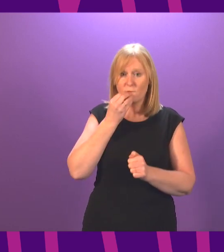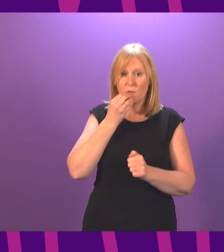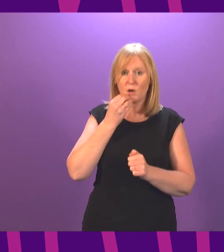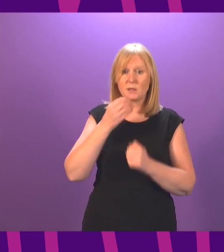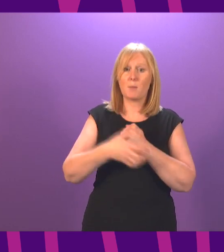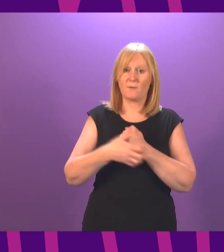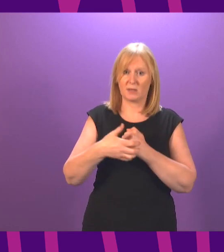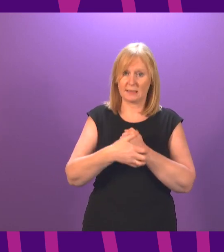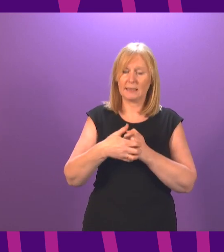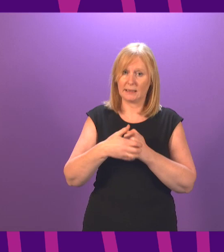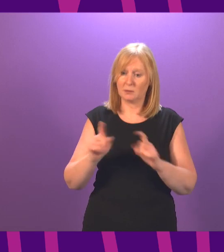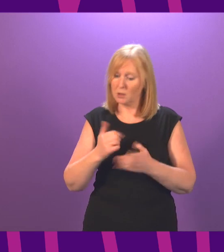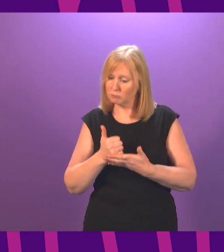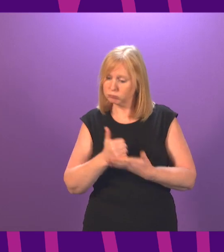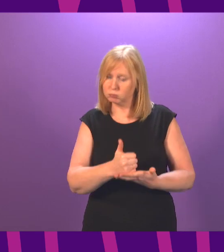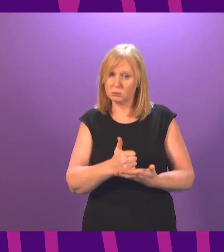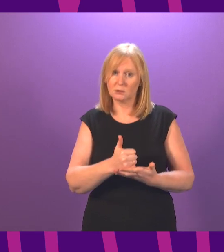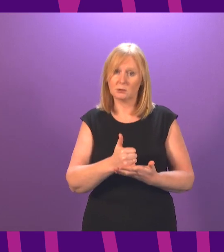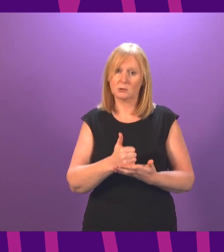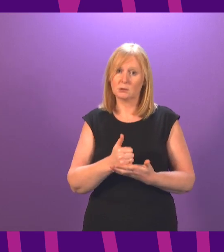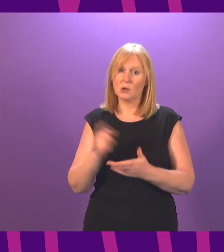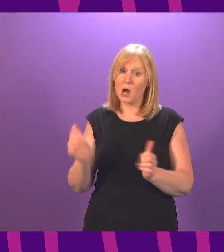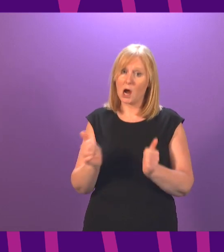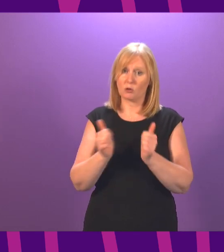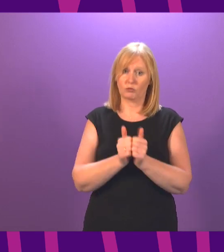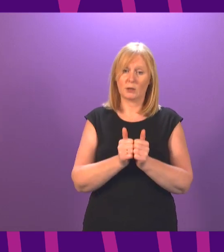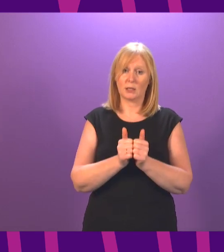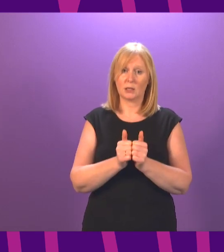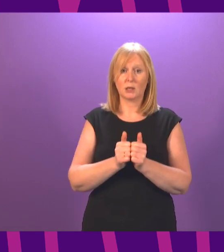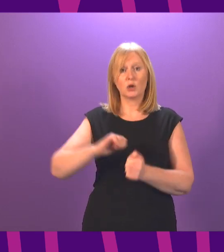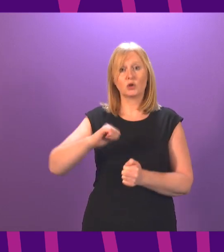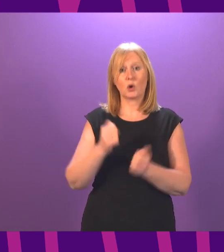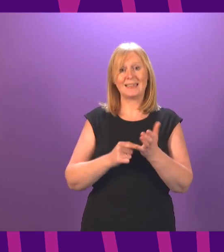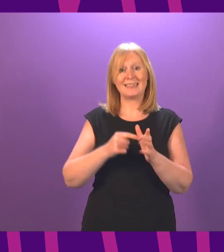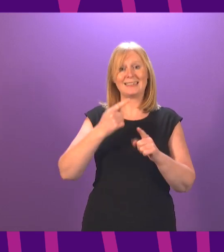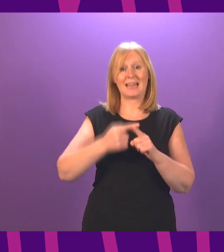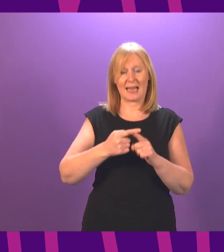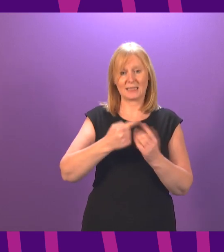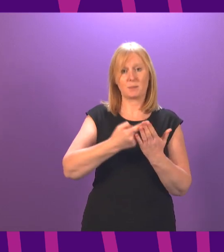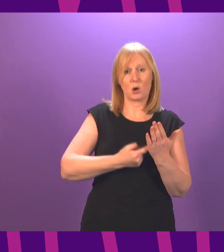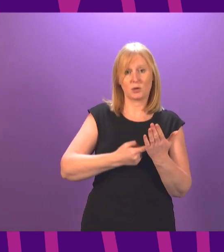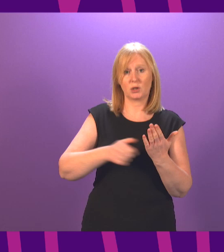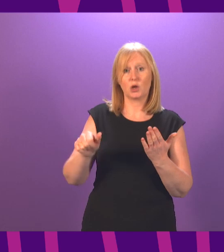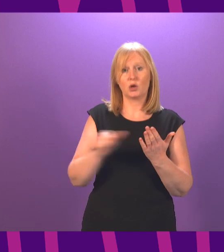poverty? Does the First Minister agree that Scottish tax policy must actively reverse